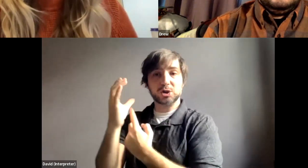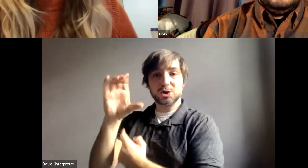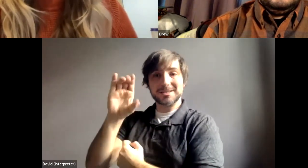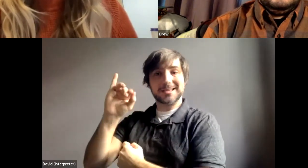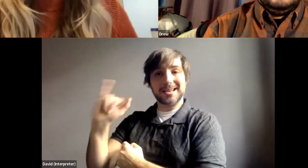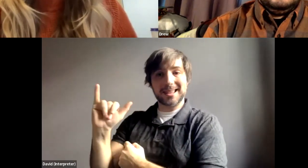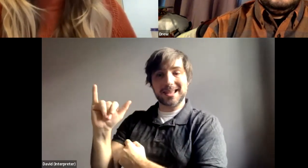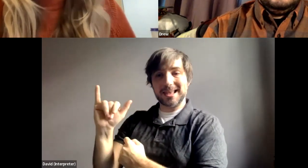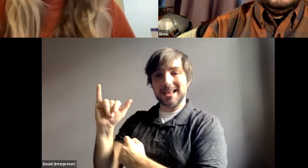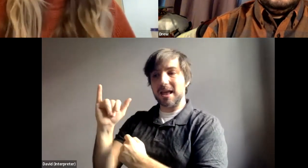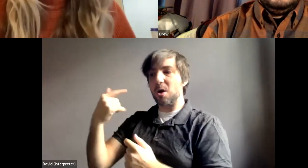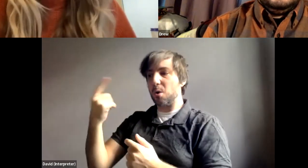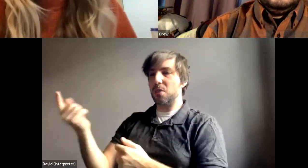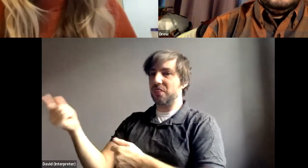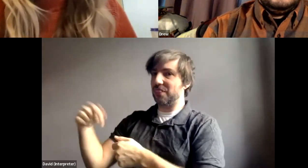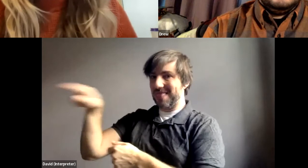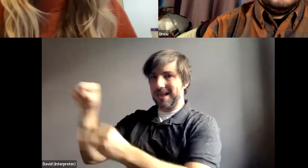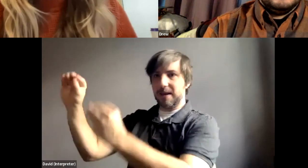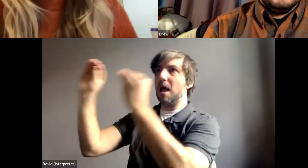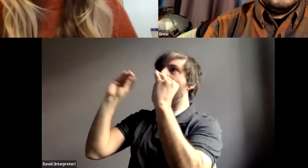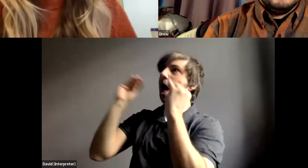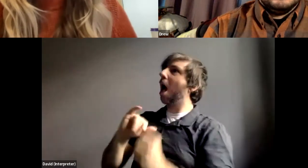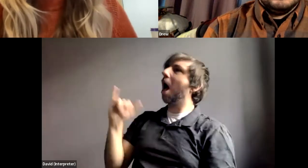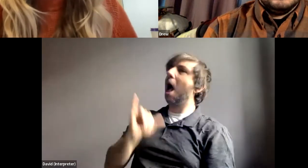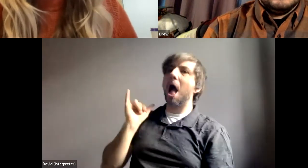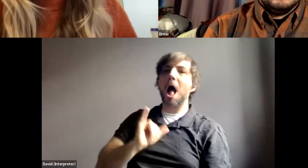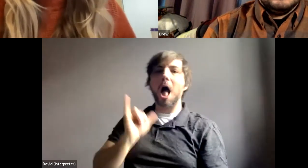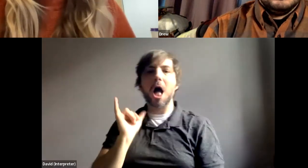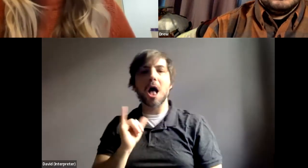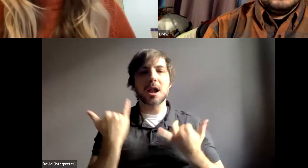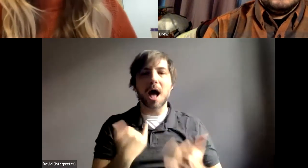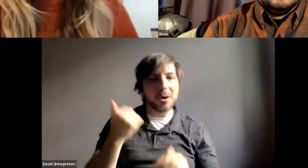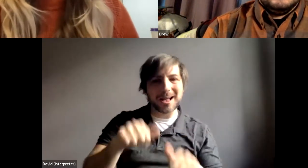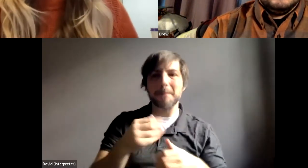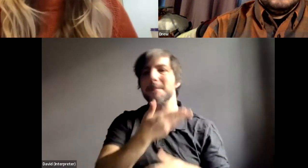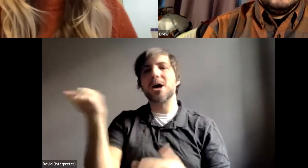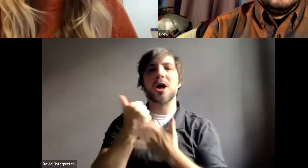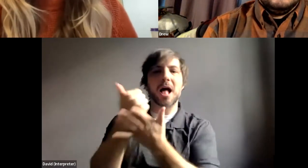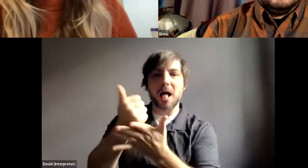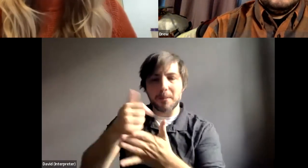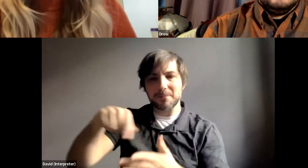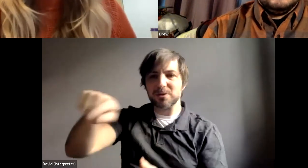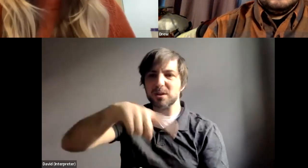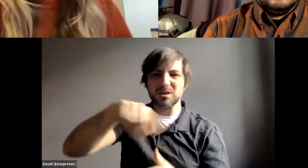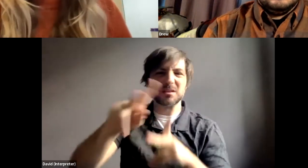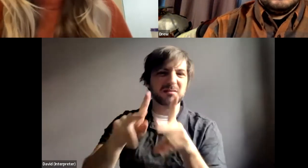undergone training and we have resources onsite to help those individuals. All of our event staff and